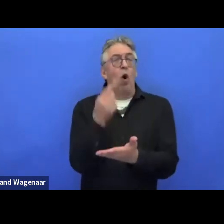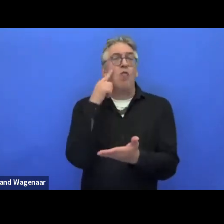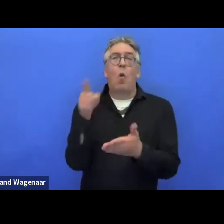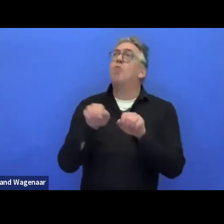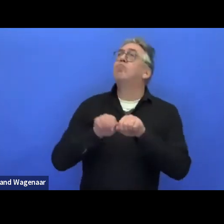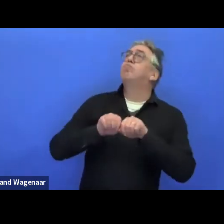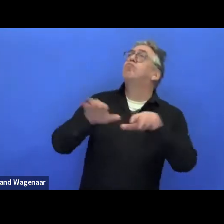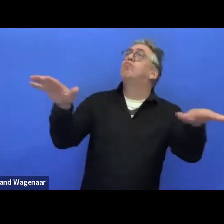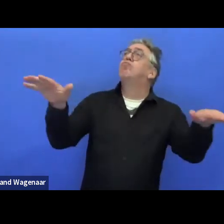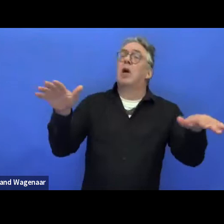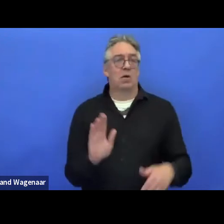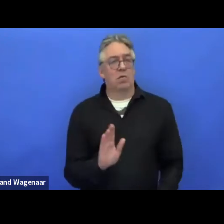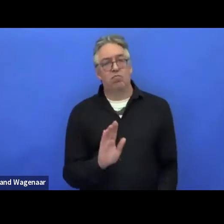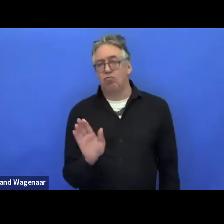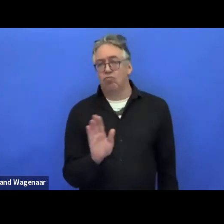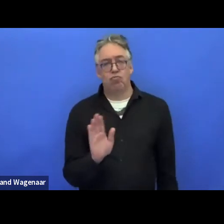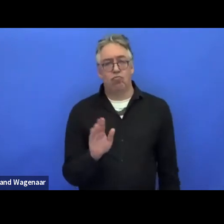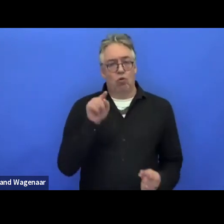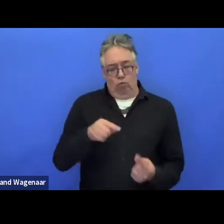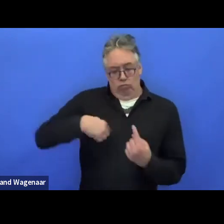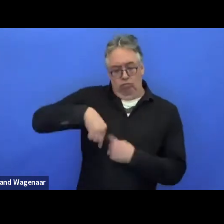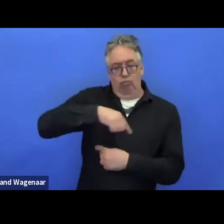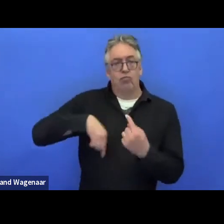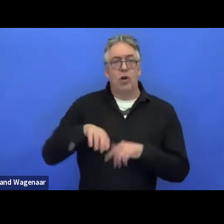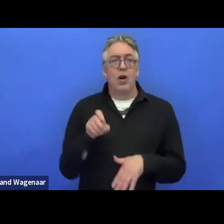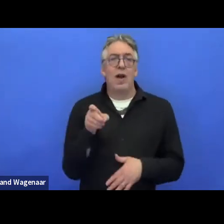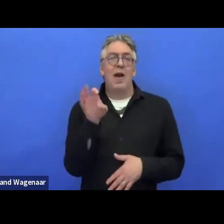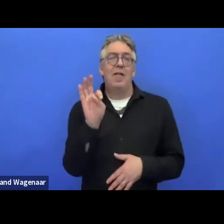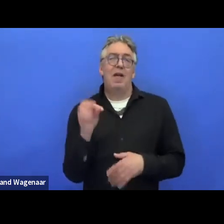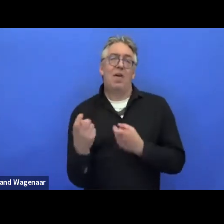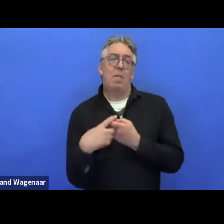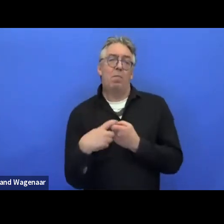so this is for taking notes and sharing with our members in our members' area.